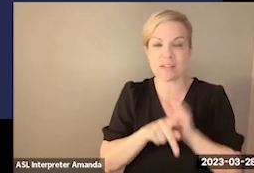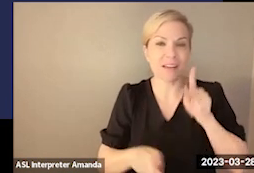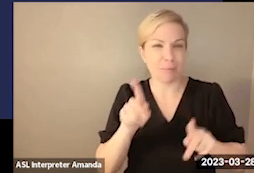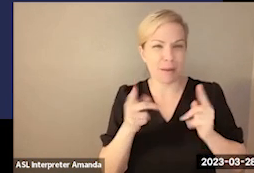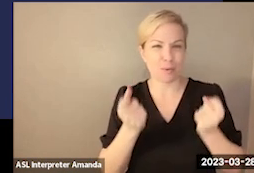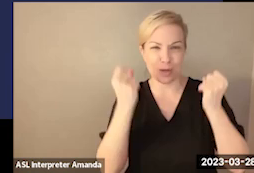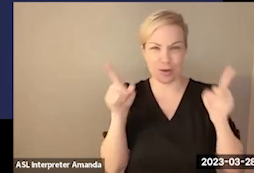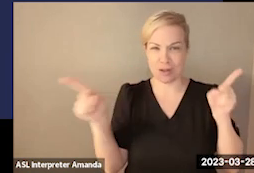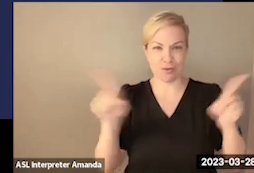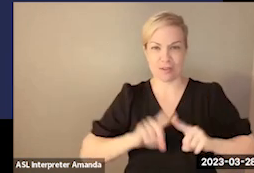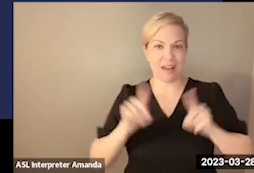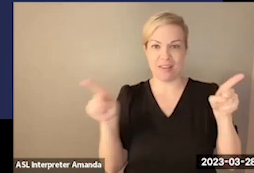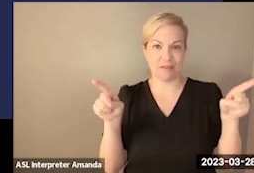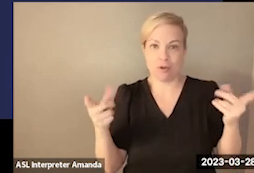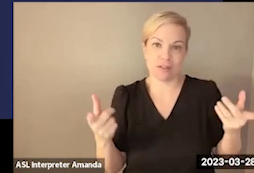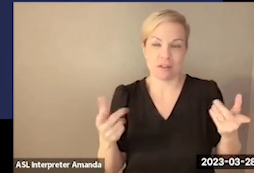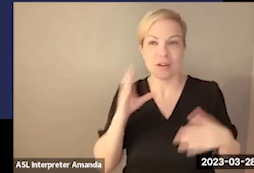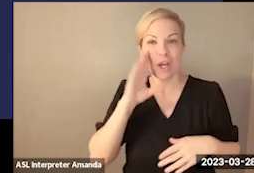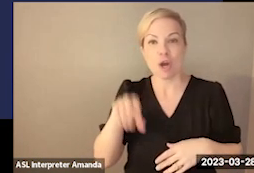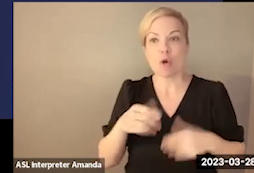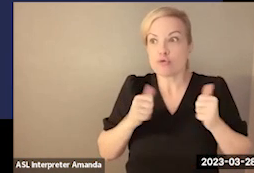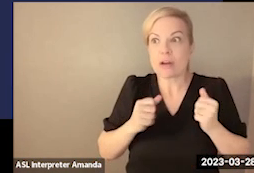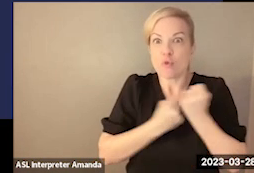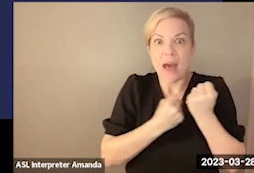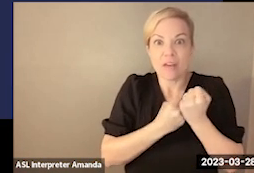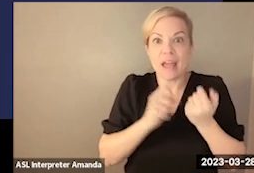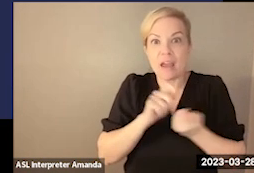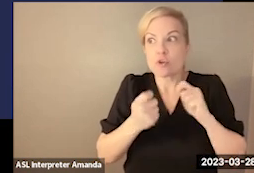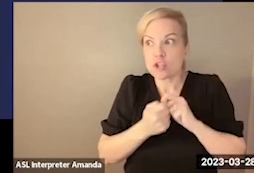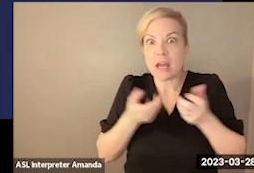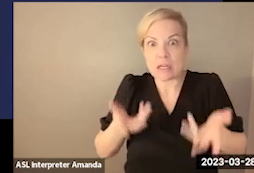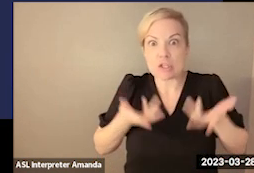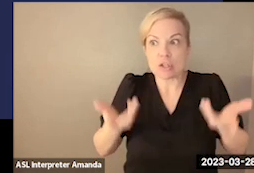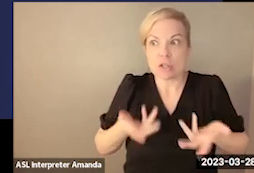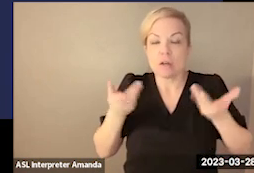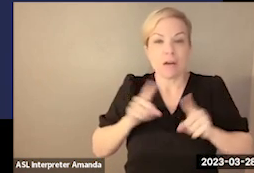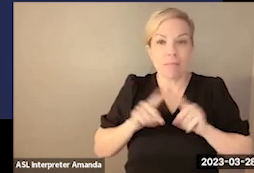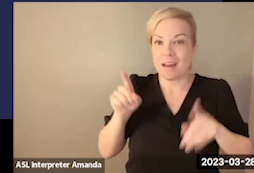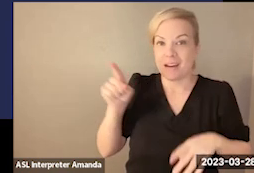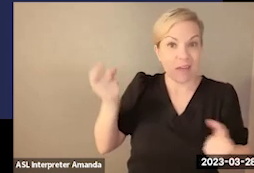Debbie Stine, Science & Technology Policy Academy: with policymakers like trying to advocate for a change in a policy. Debbie Stine, Science & Technology Policy Academy: So i'm gonna start this off. It's very short